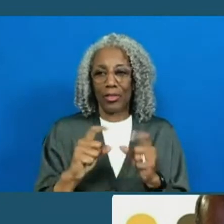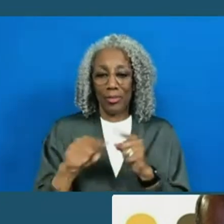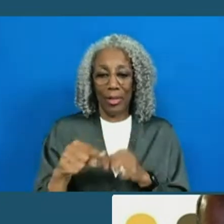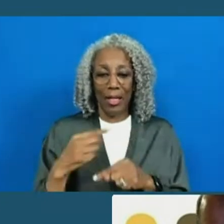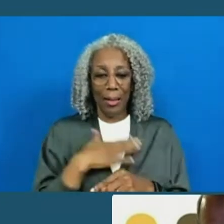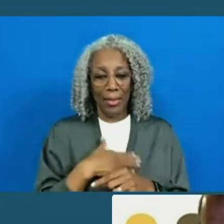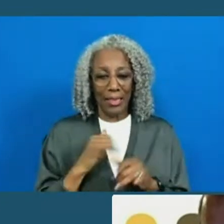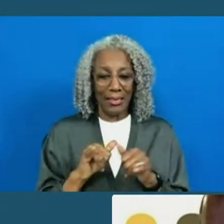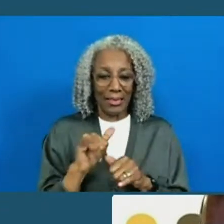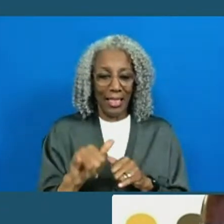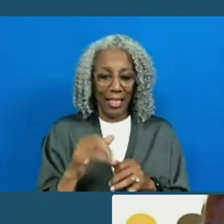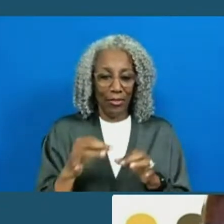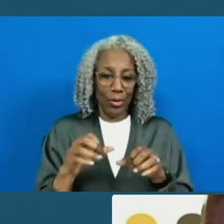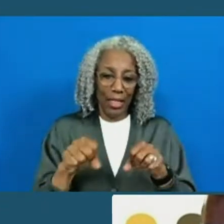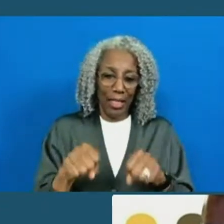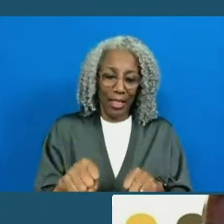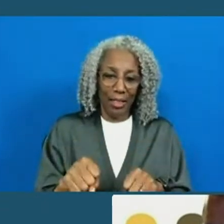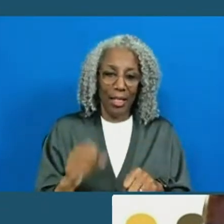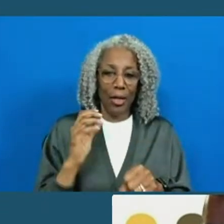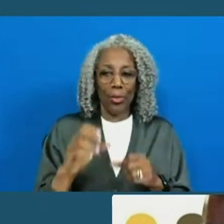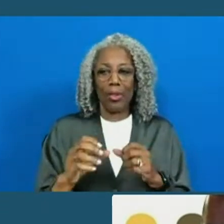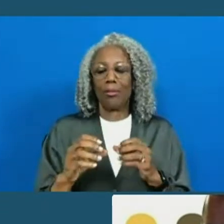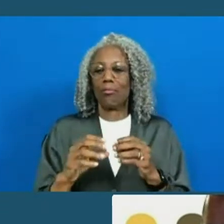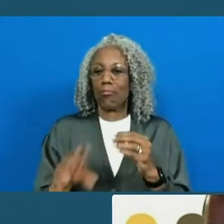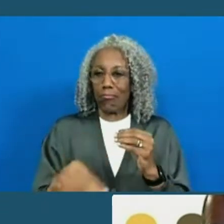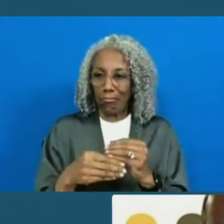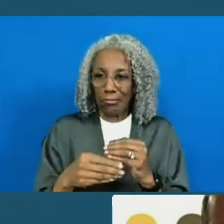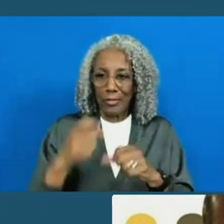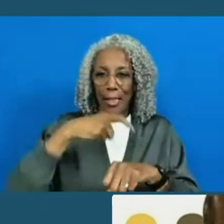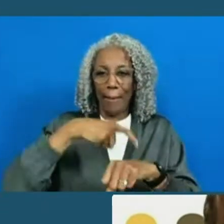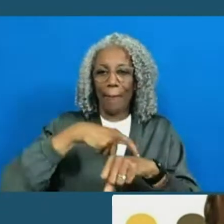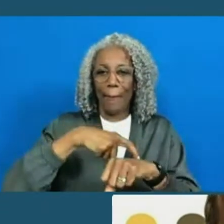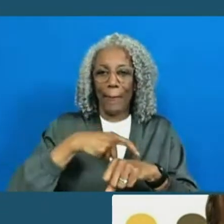Can respond. So please stay. If